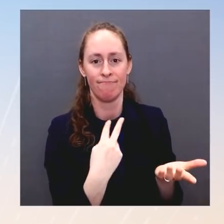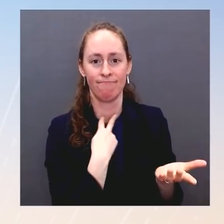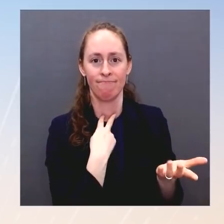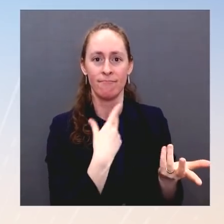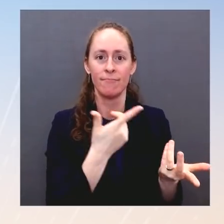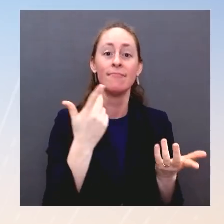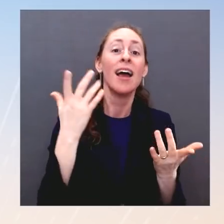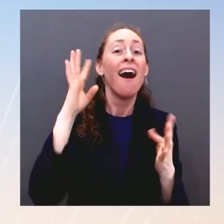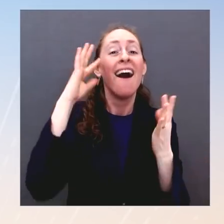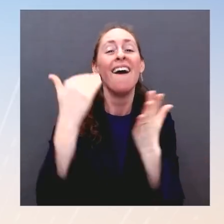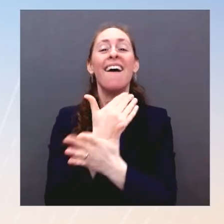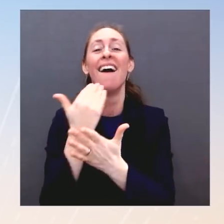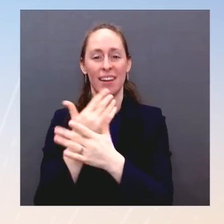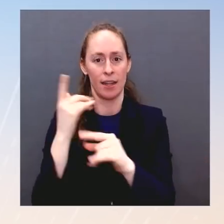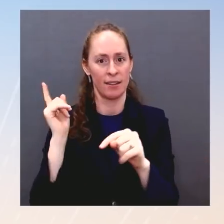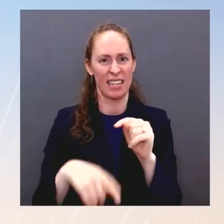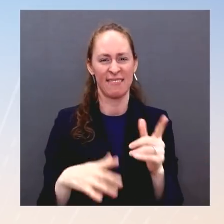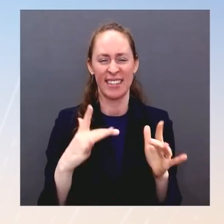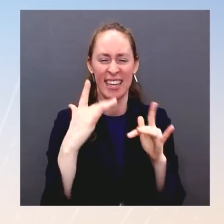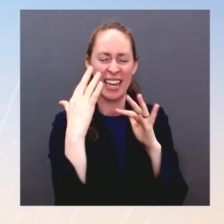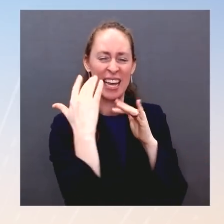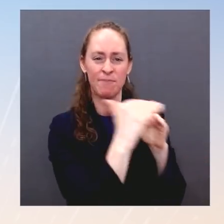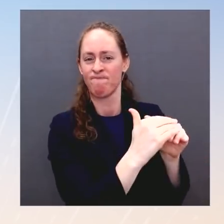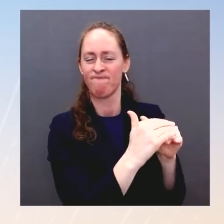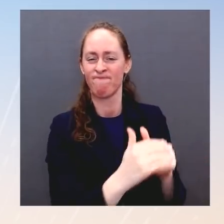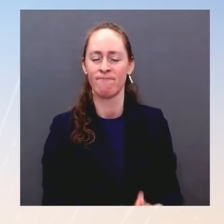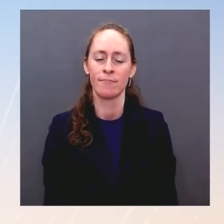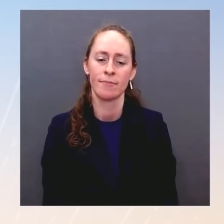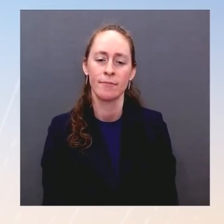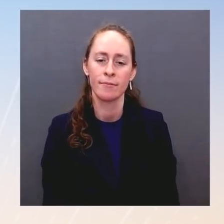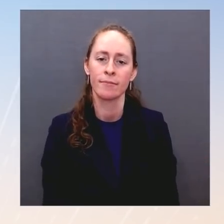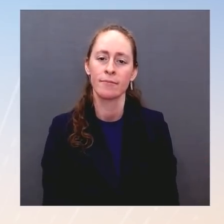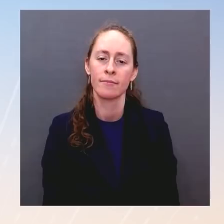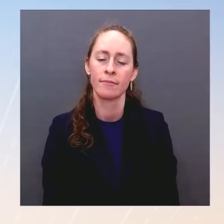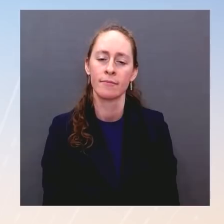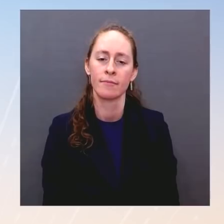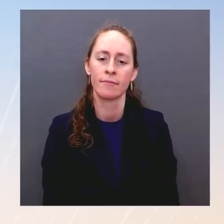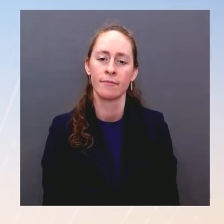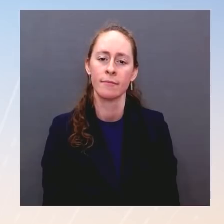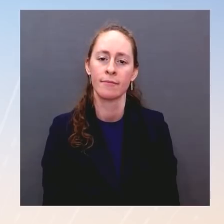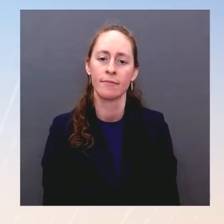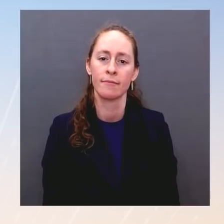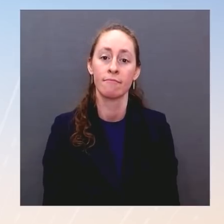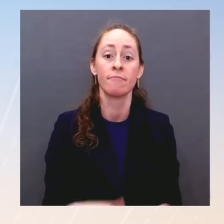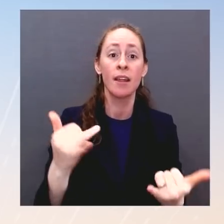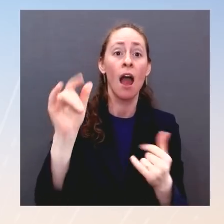European countries are also looking at some of their reliance on Russia, whether it's for energy or other purposes,